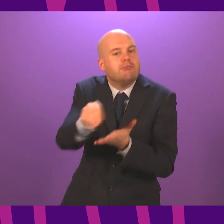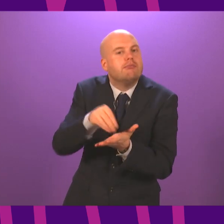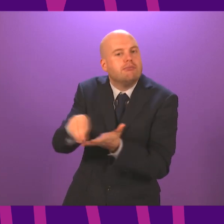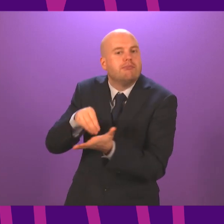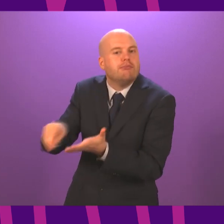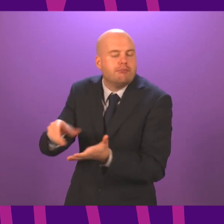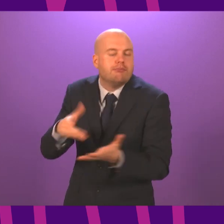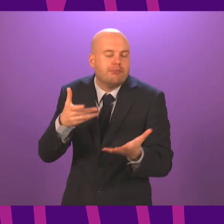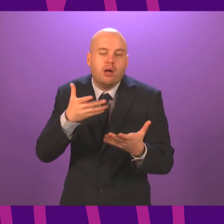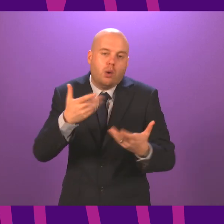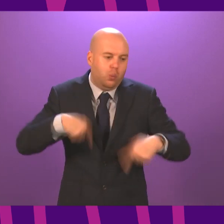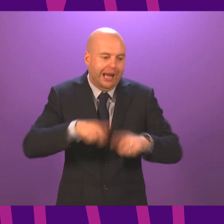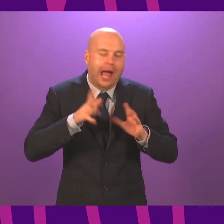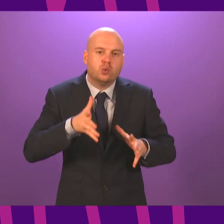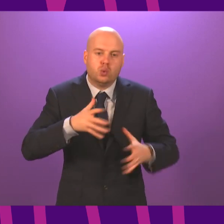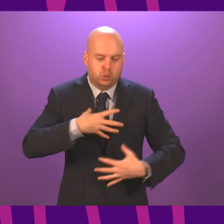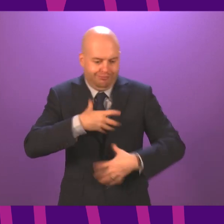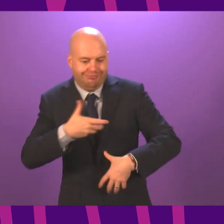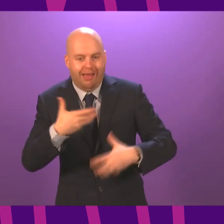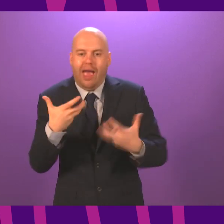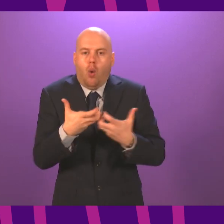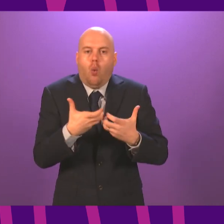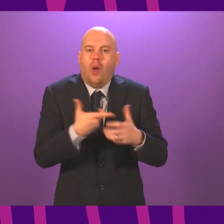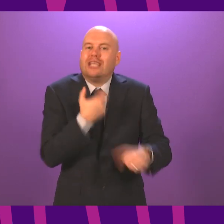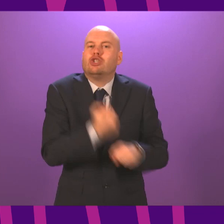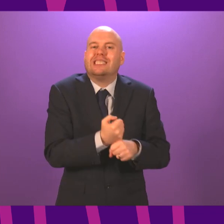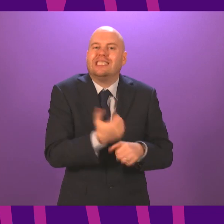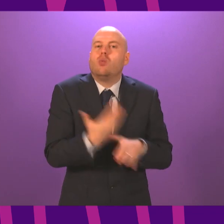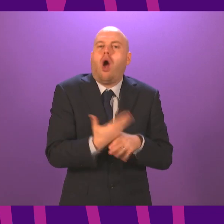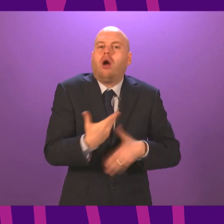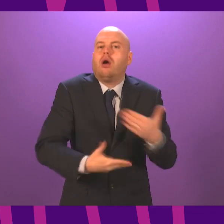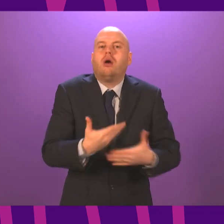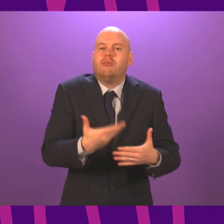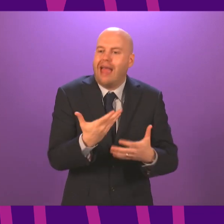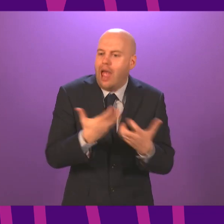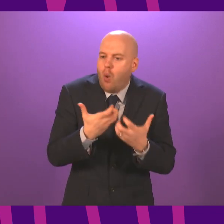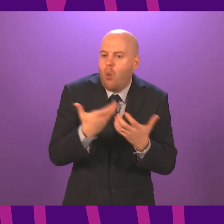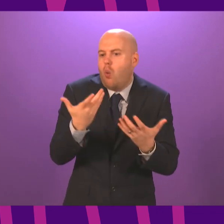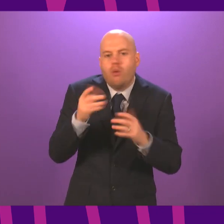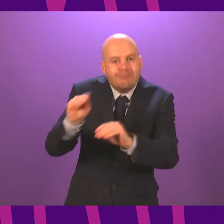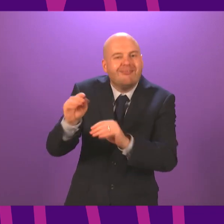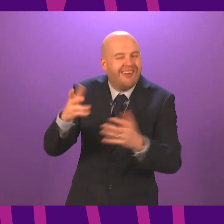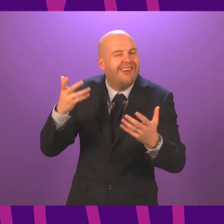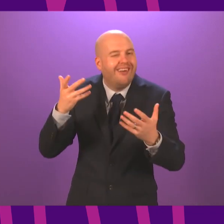changes to the way in which the agency works, and much of the training and recruitment is now done